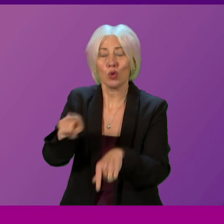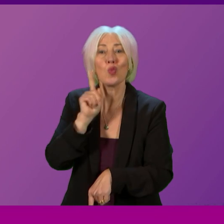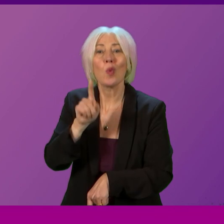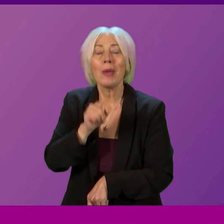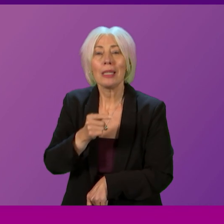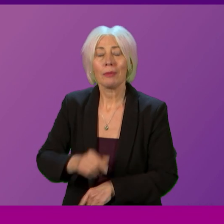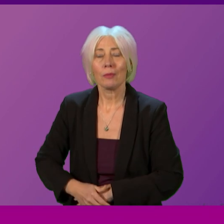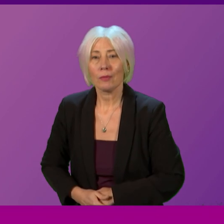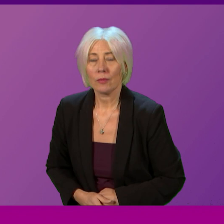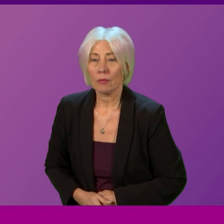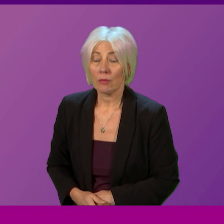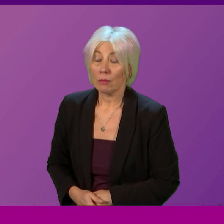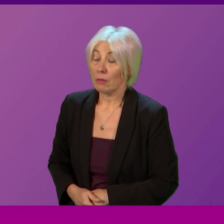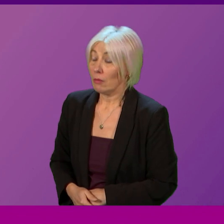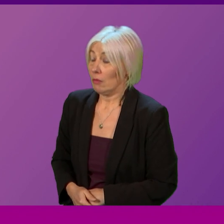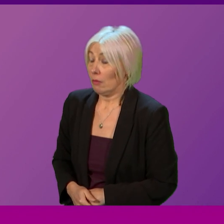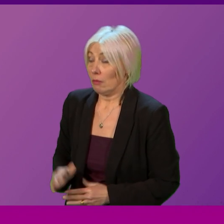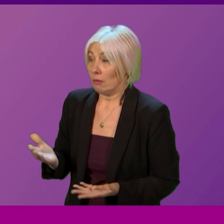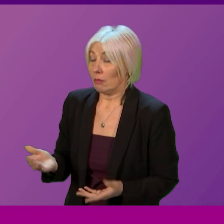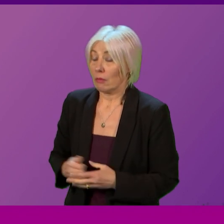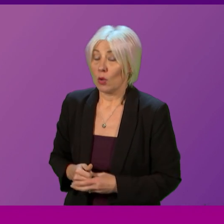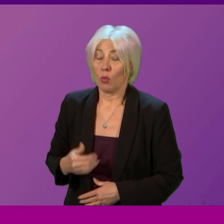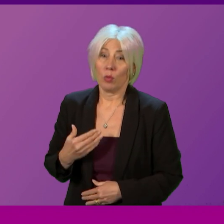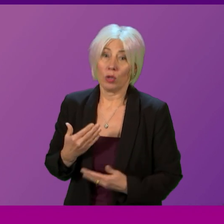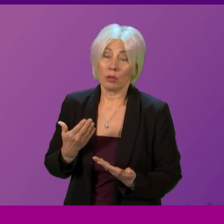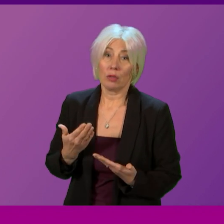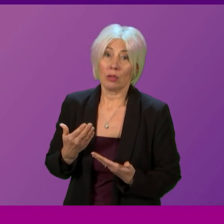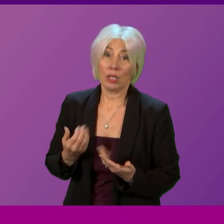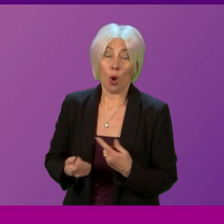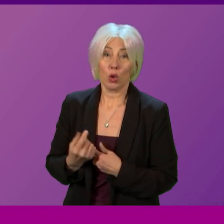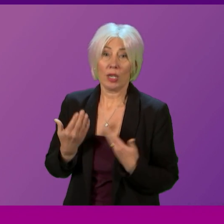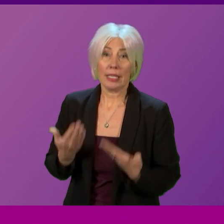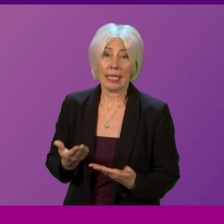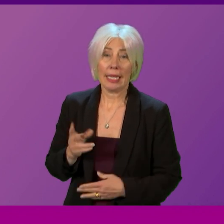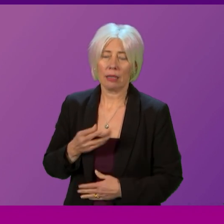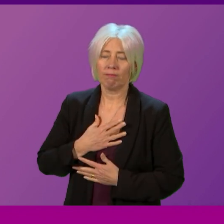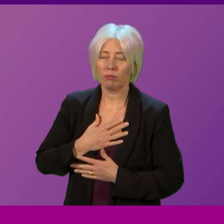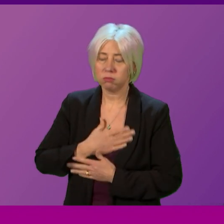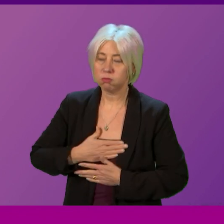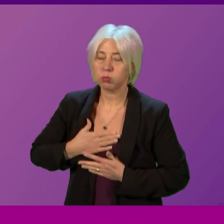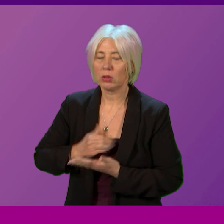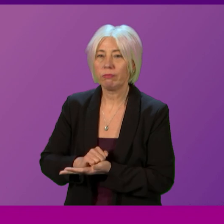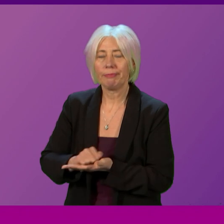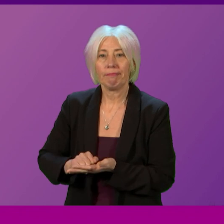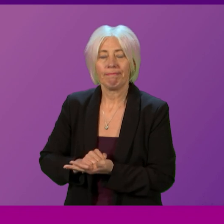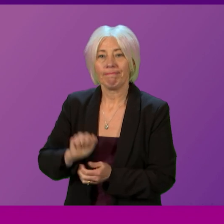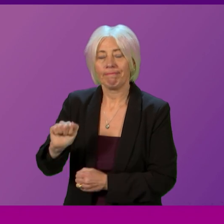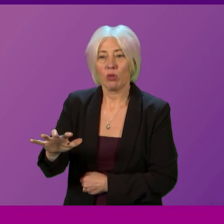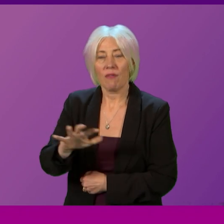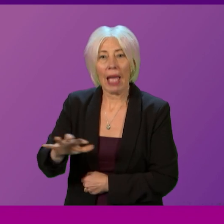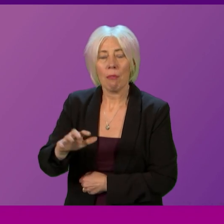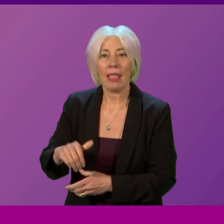I take the opportunity to convey my deep heartfelt sympathies to the family and friends of Adrienne